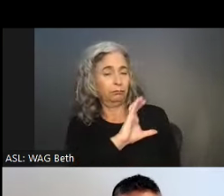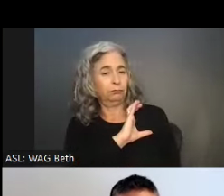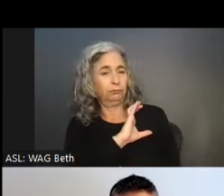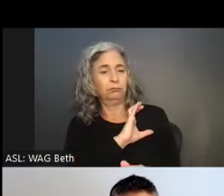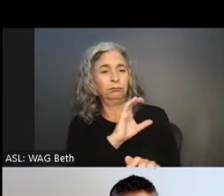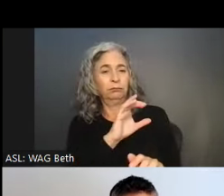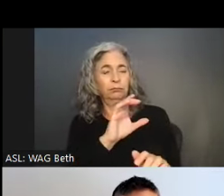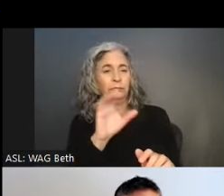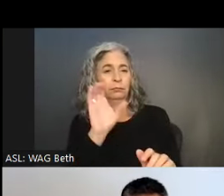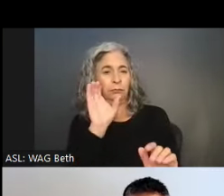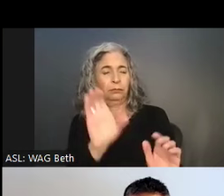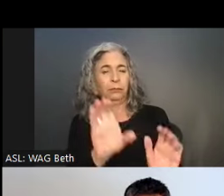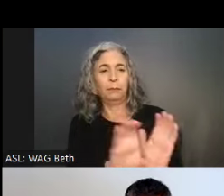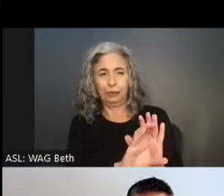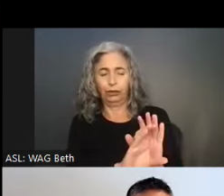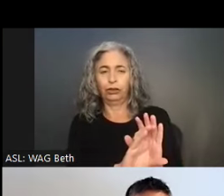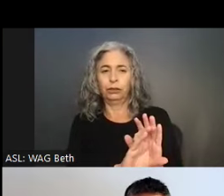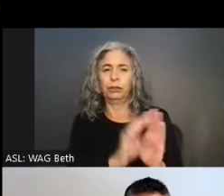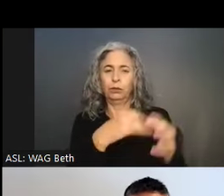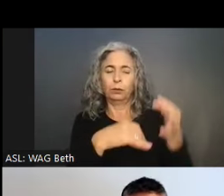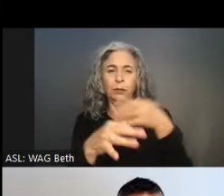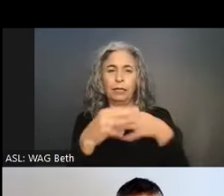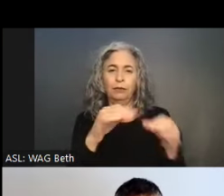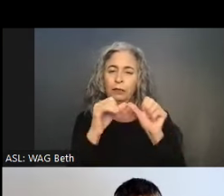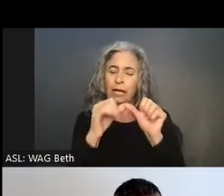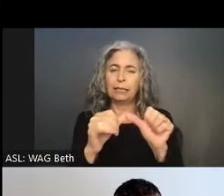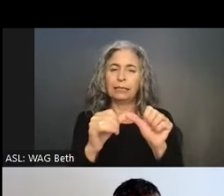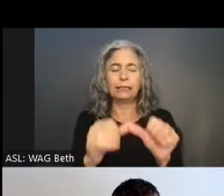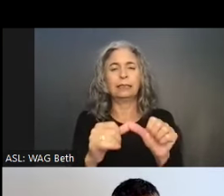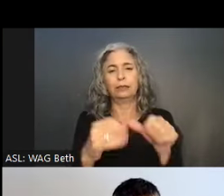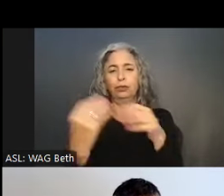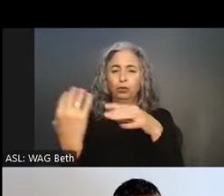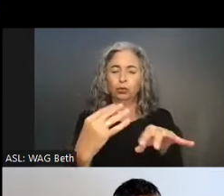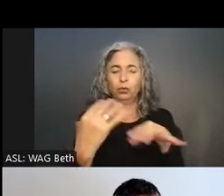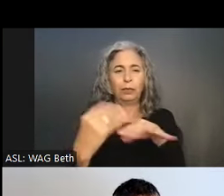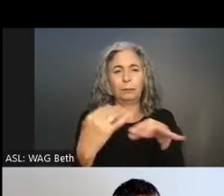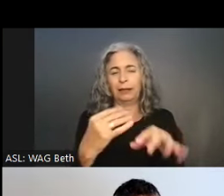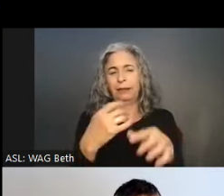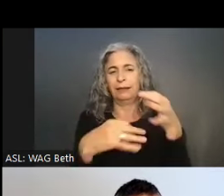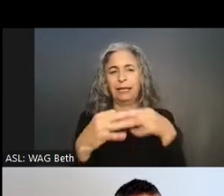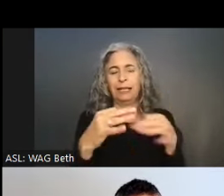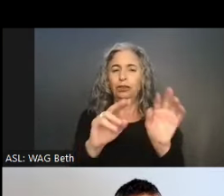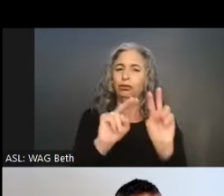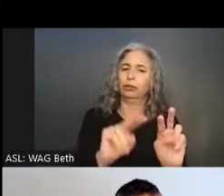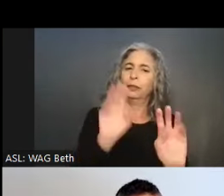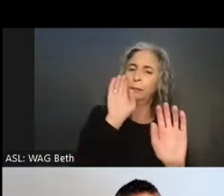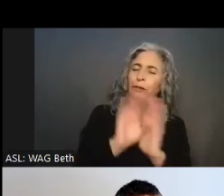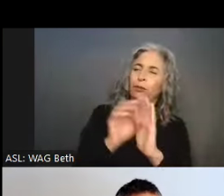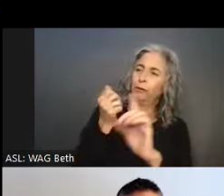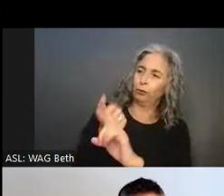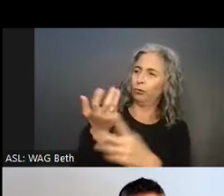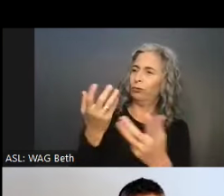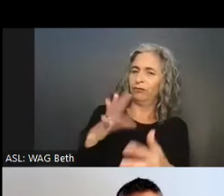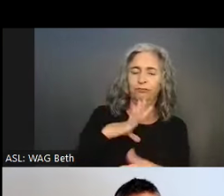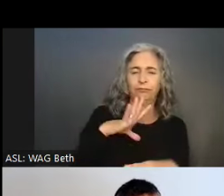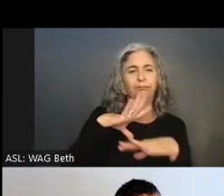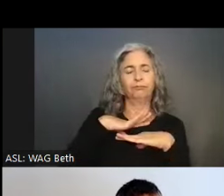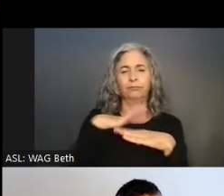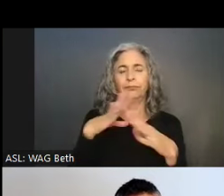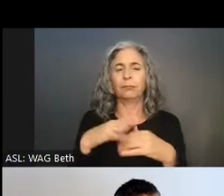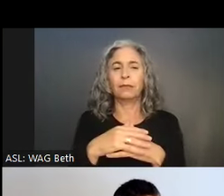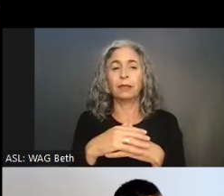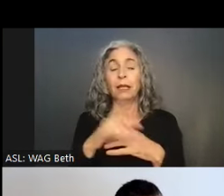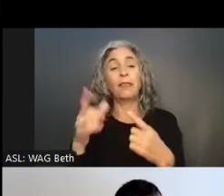replacement for constant streaming of the video. The exception of course to this guideline I just